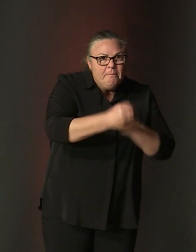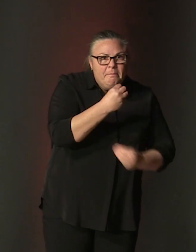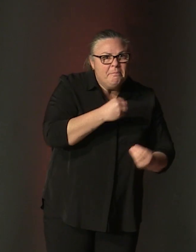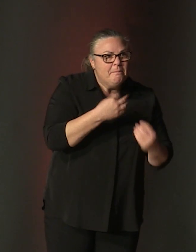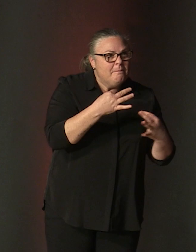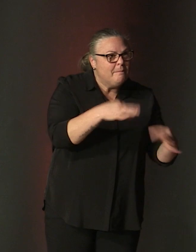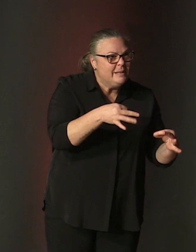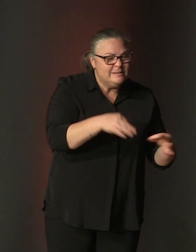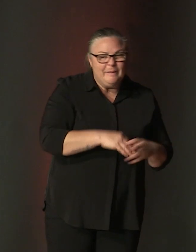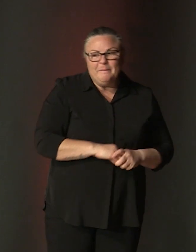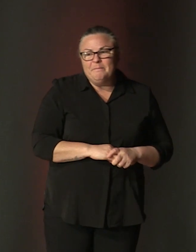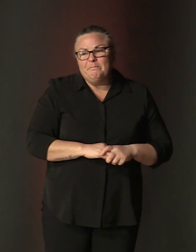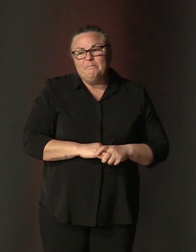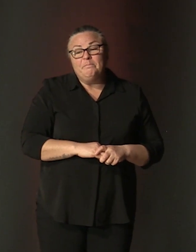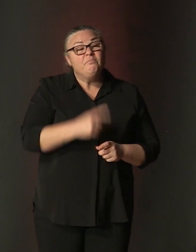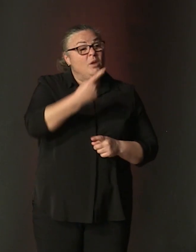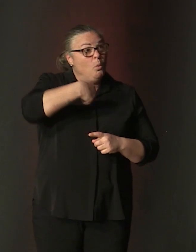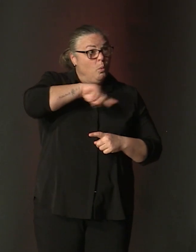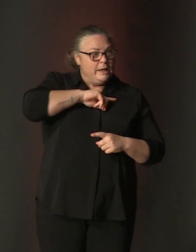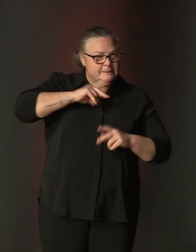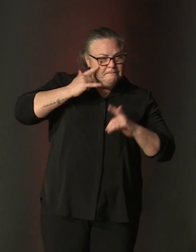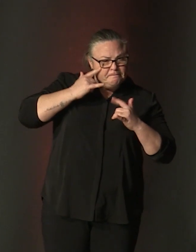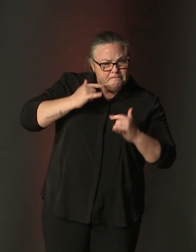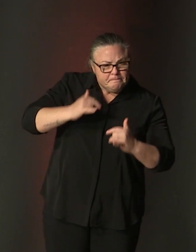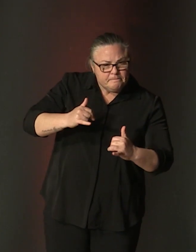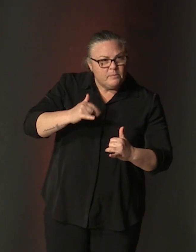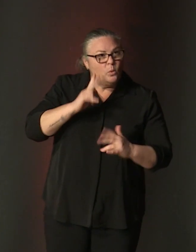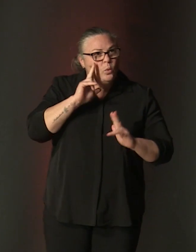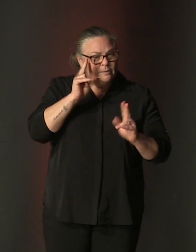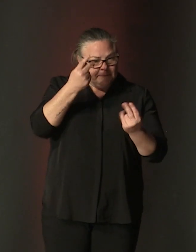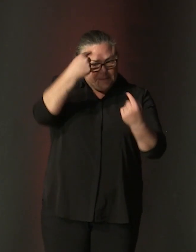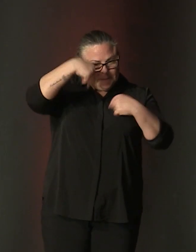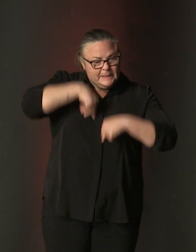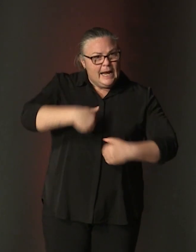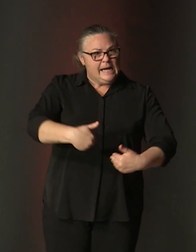And we found many, many bacteria, which, by itself, is not surprising.